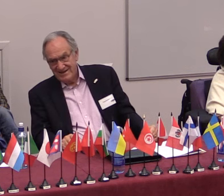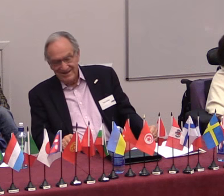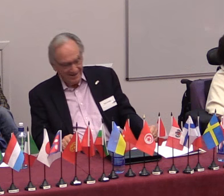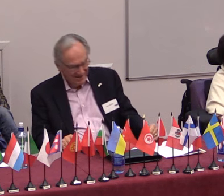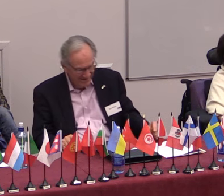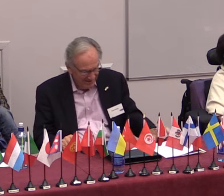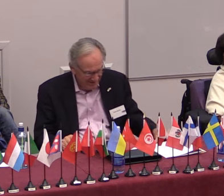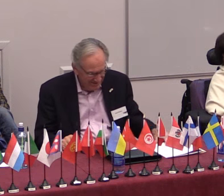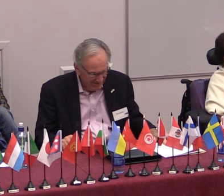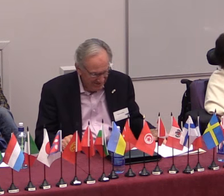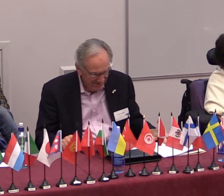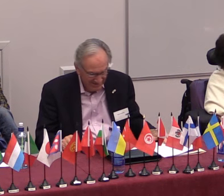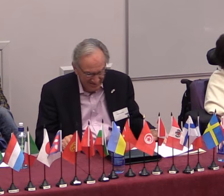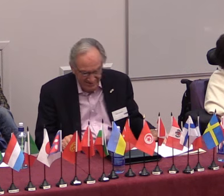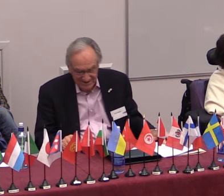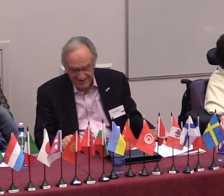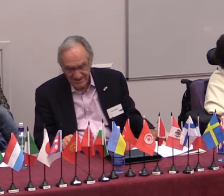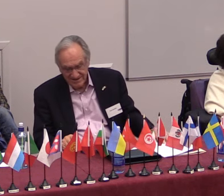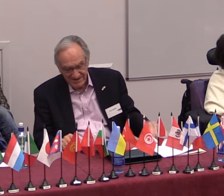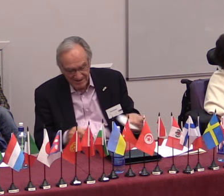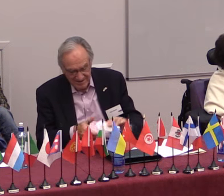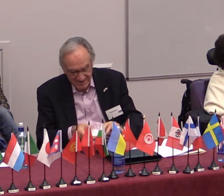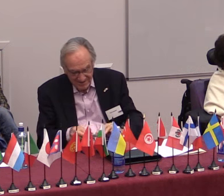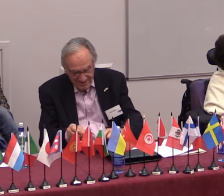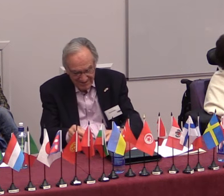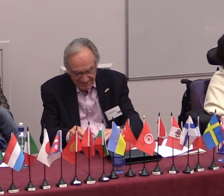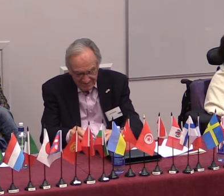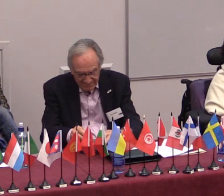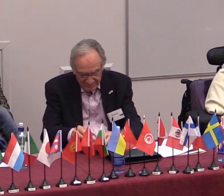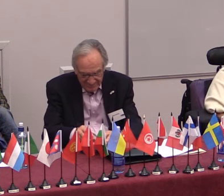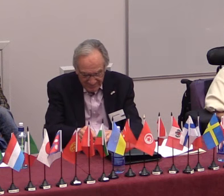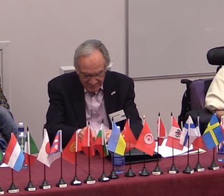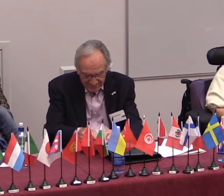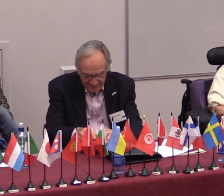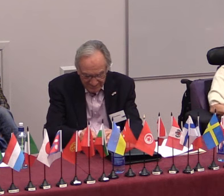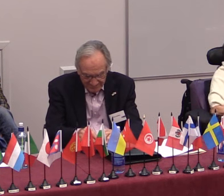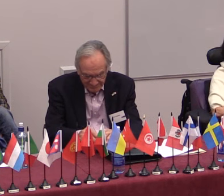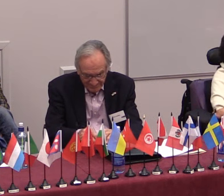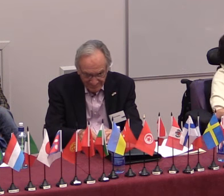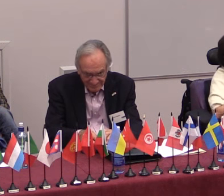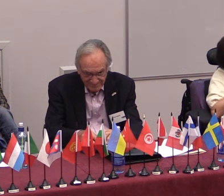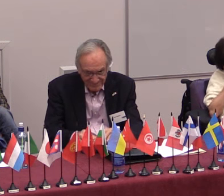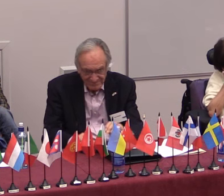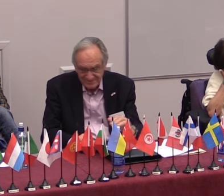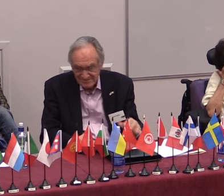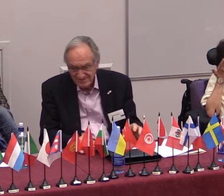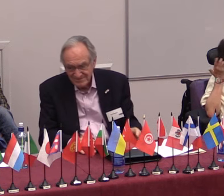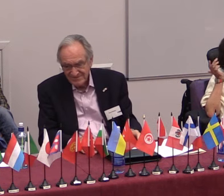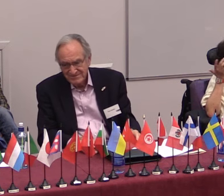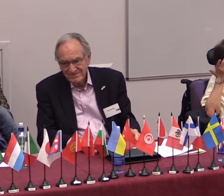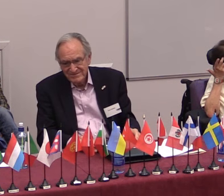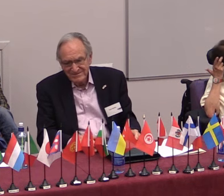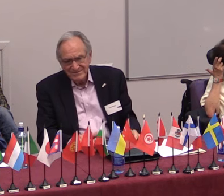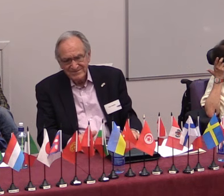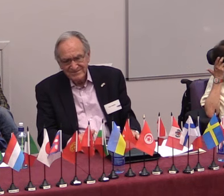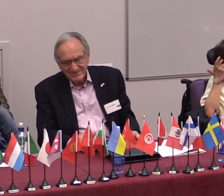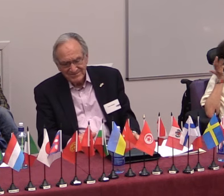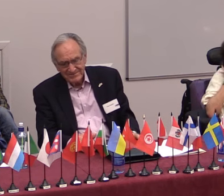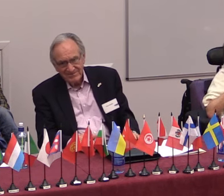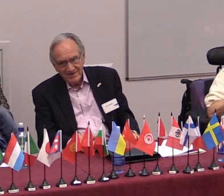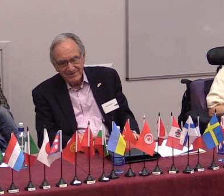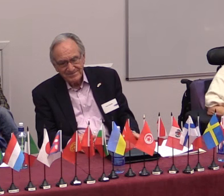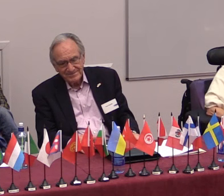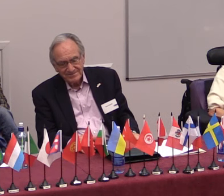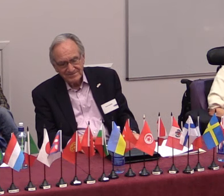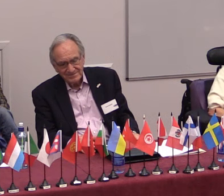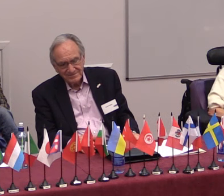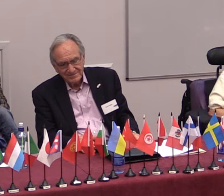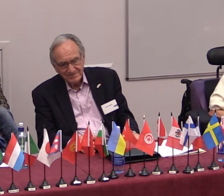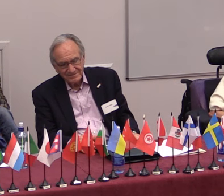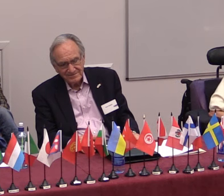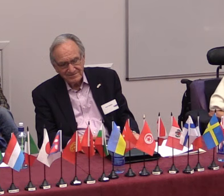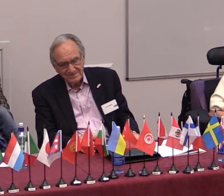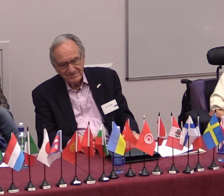do, how simple and how clear and how determined her presentation has been.